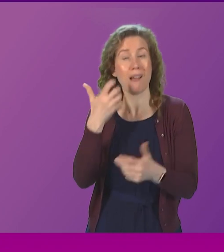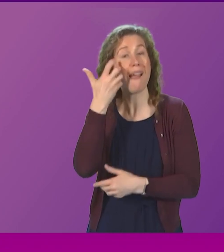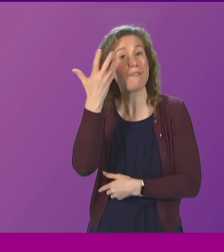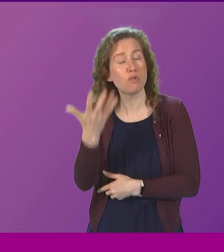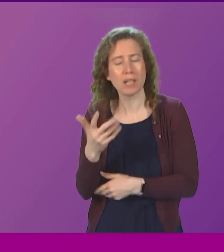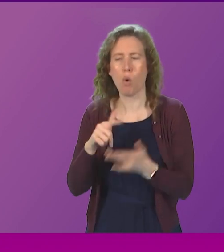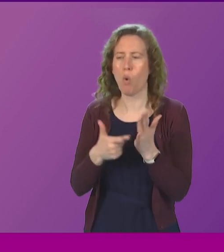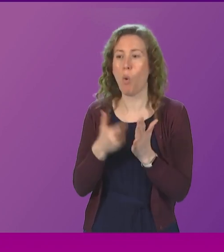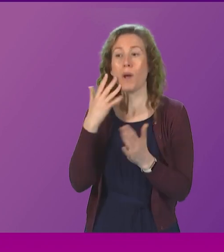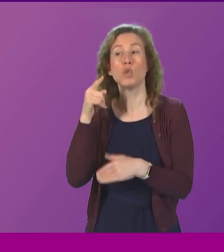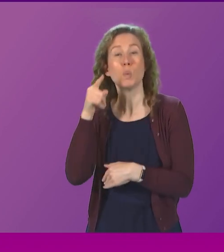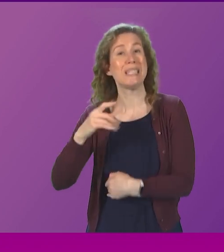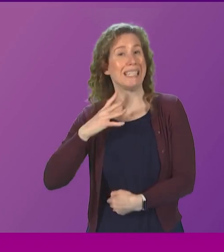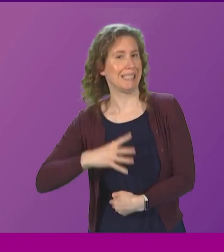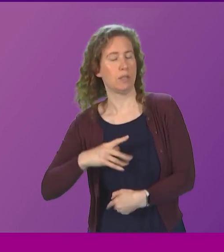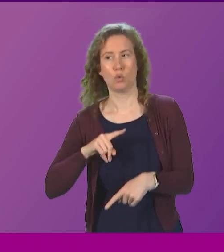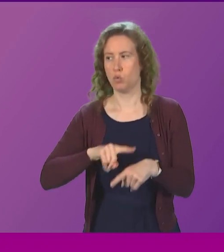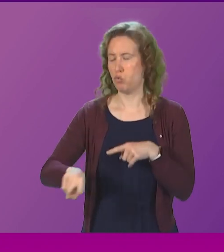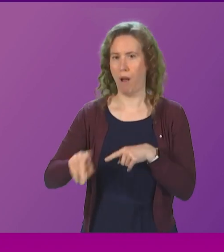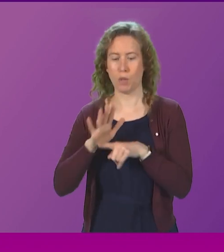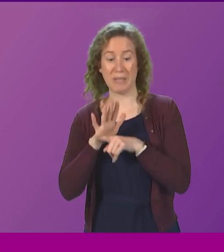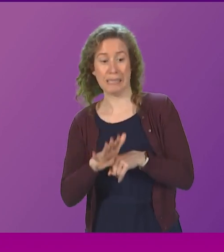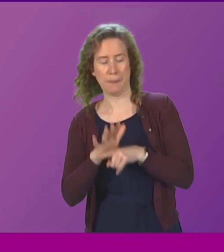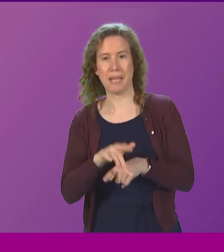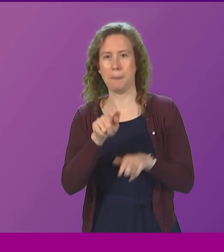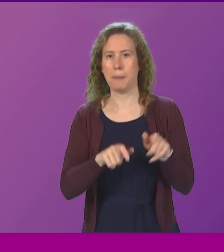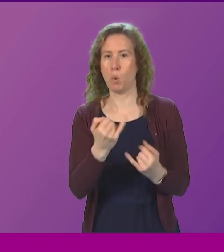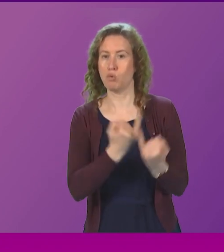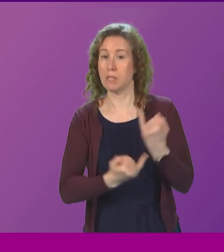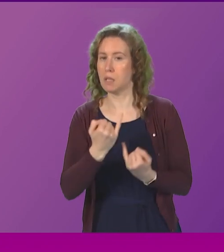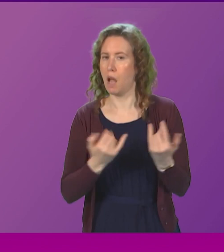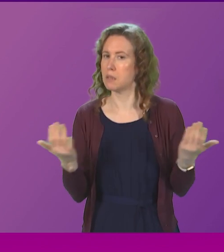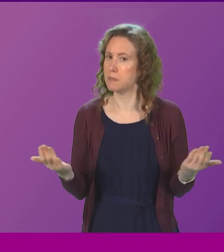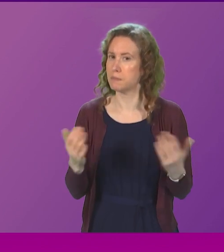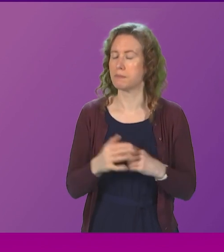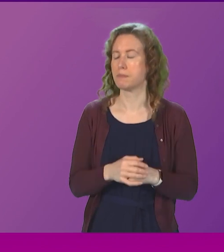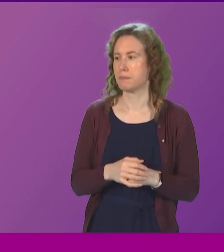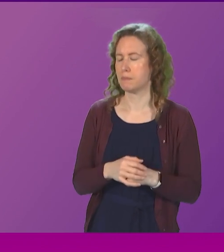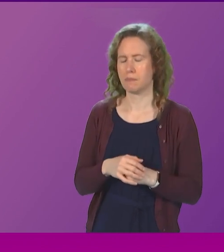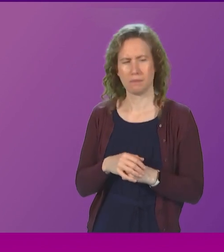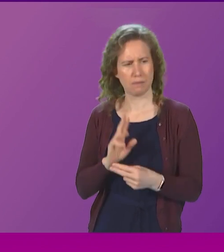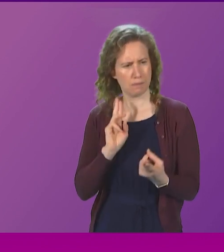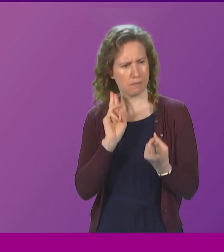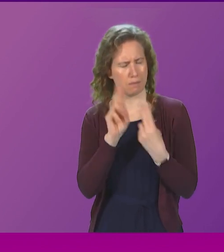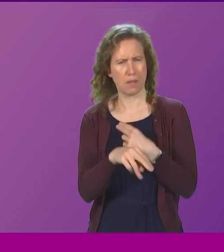desperately needs it to try and intimidate his critics? This is desperate, desperate stuff.